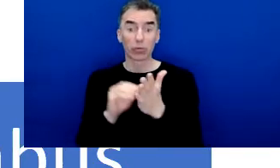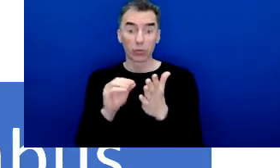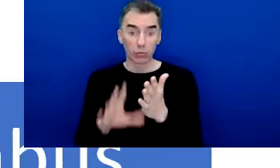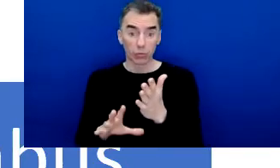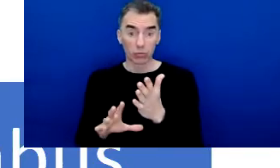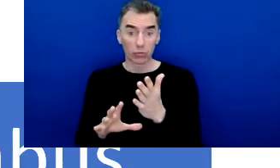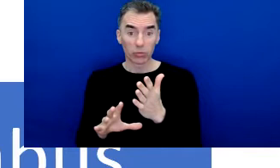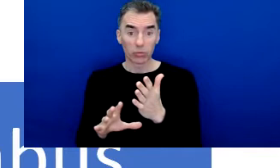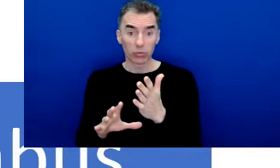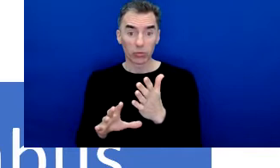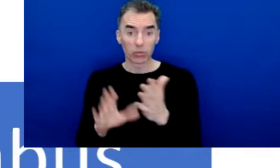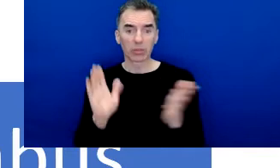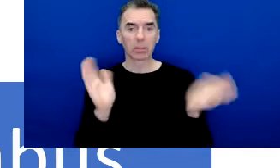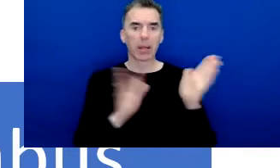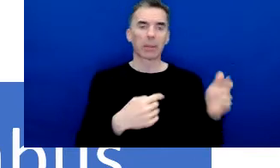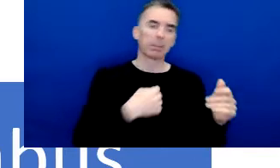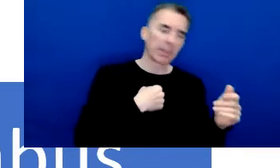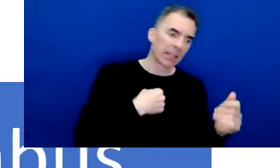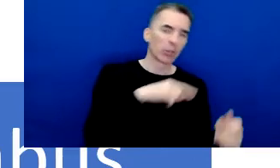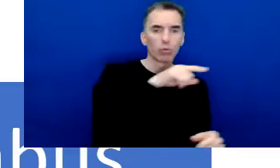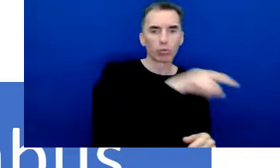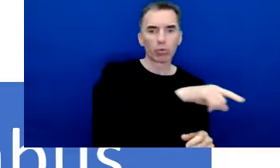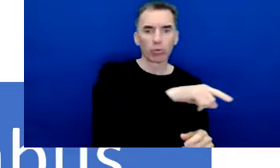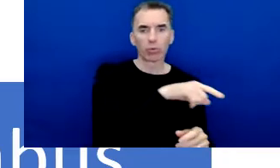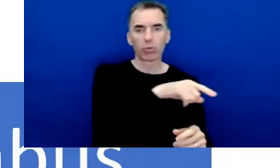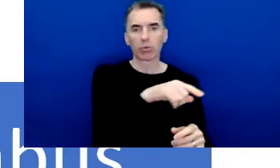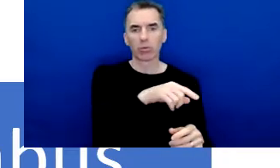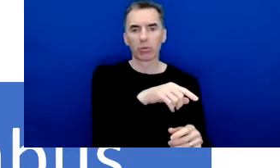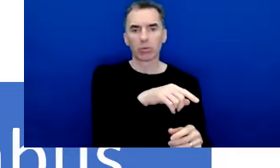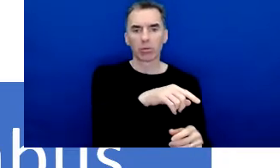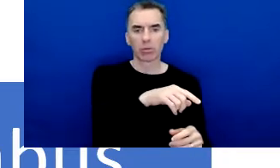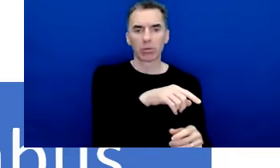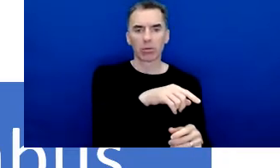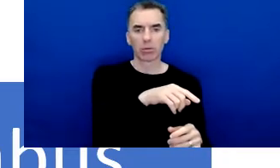I and you makes it a little more personal in how you phrase things.